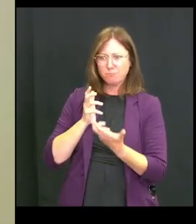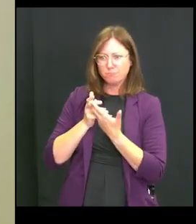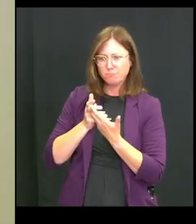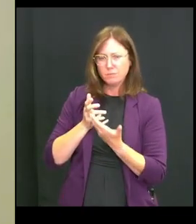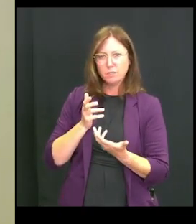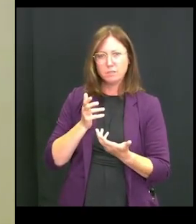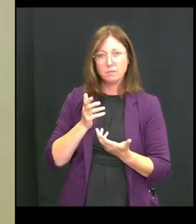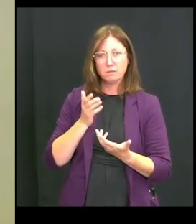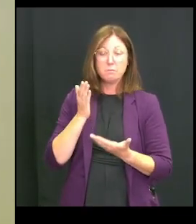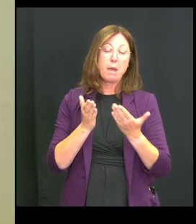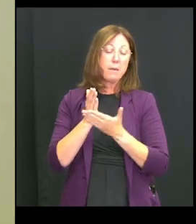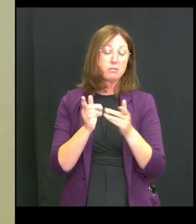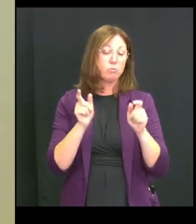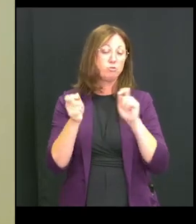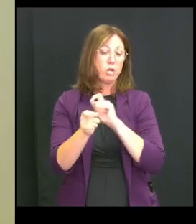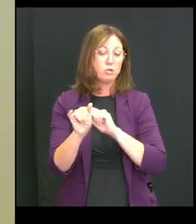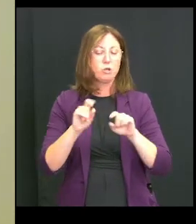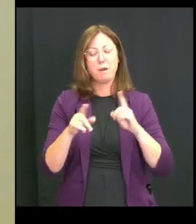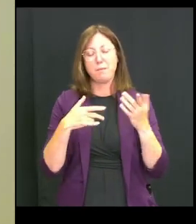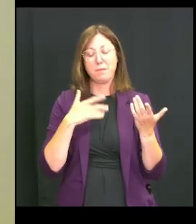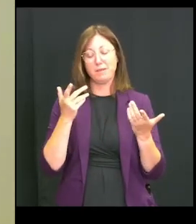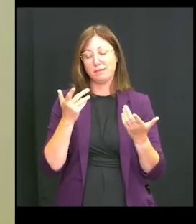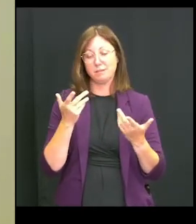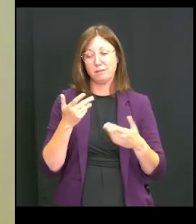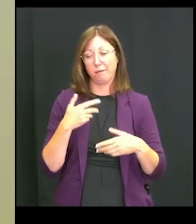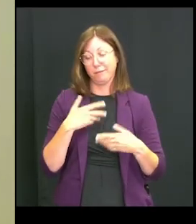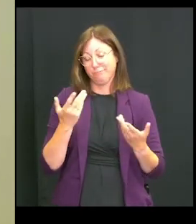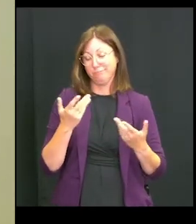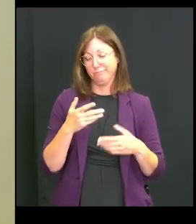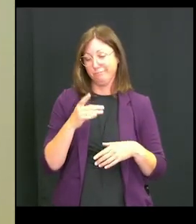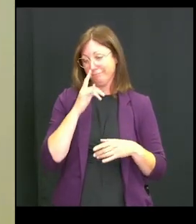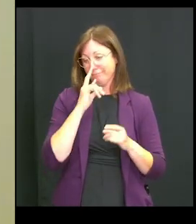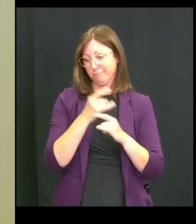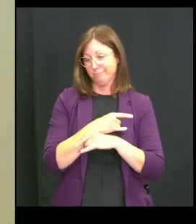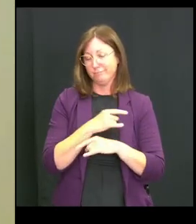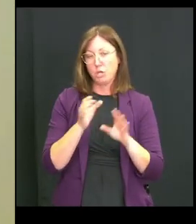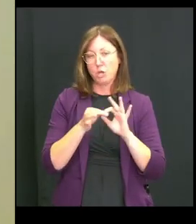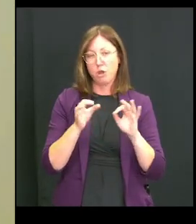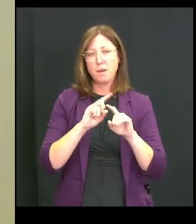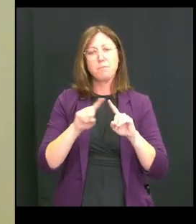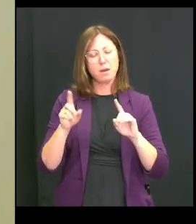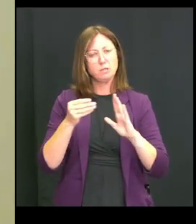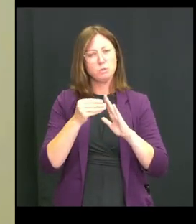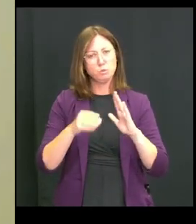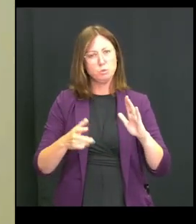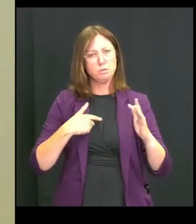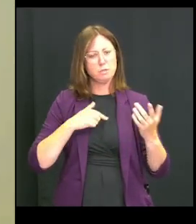But anyway, that's a slightly flippant remark, but when I think of the kinds of students I encounter,